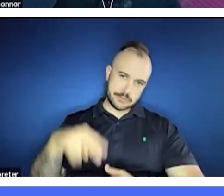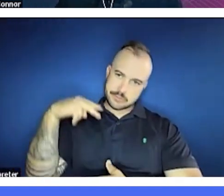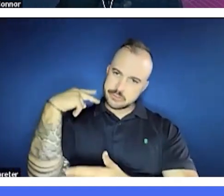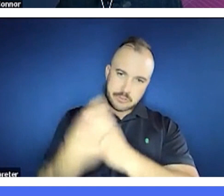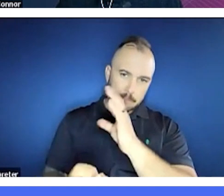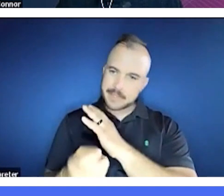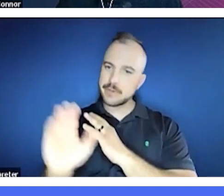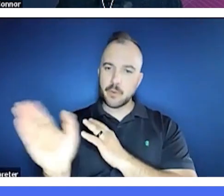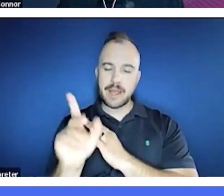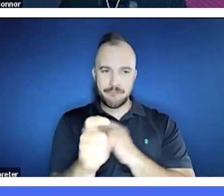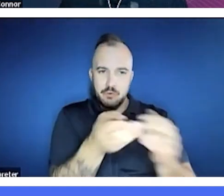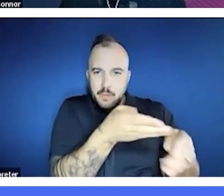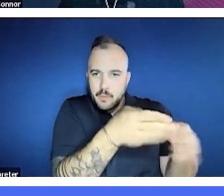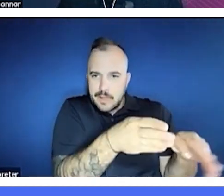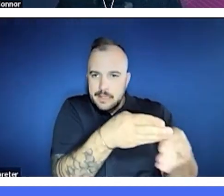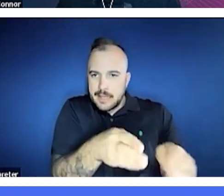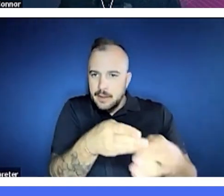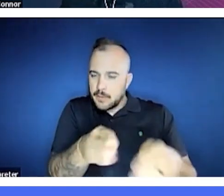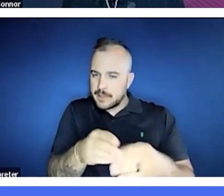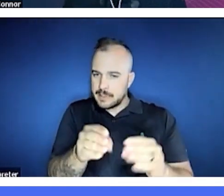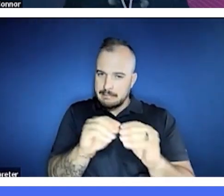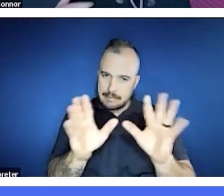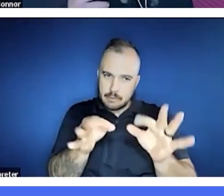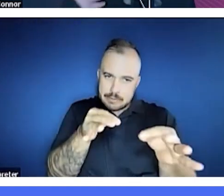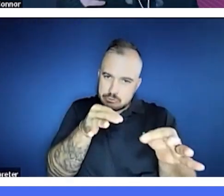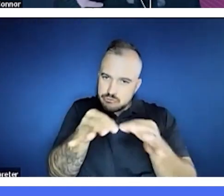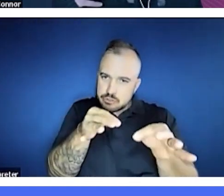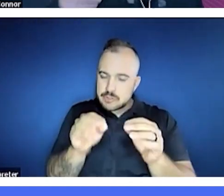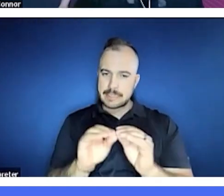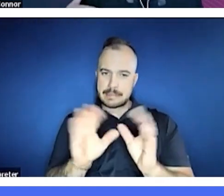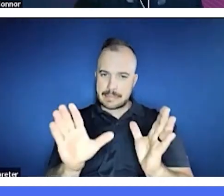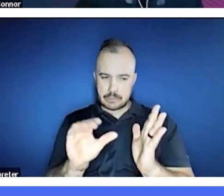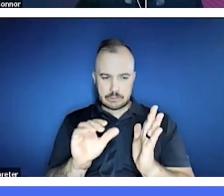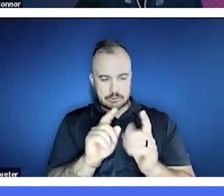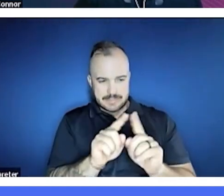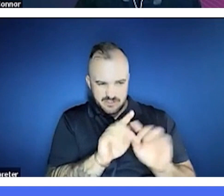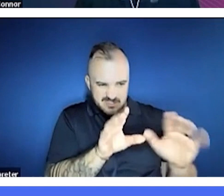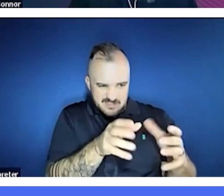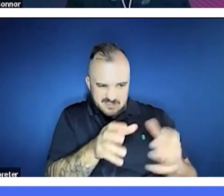We need to break it down. We need to give very clear instructions and cues. Think about that content creating leader.